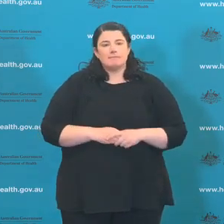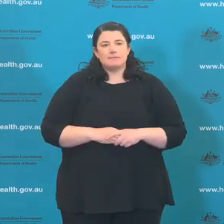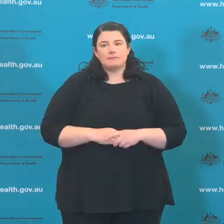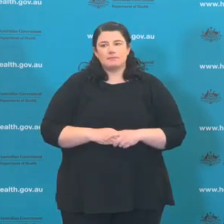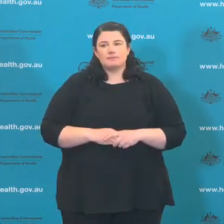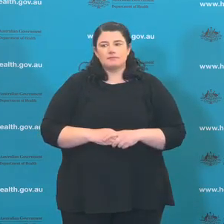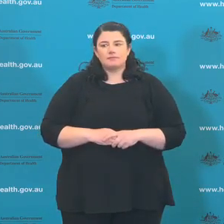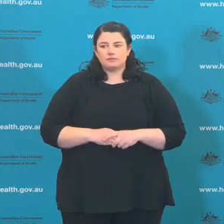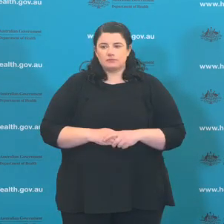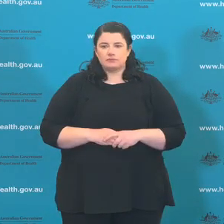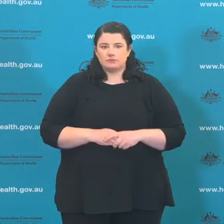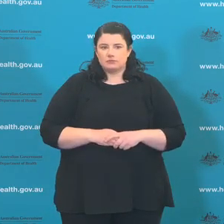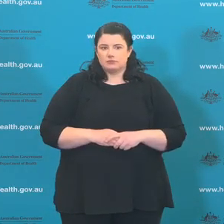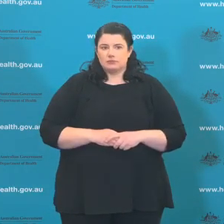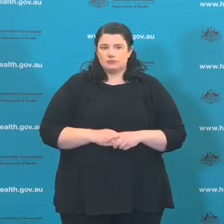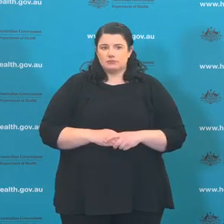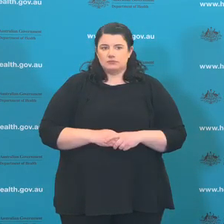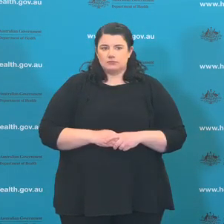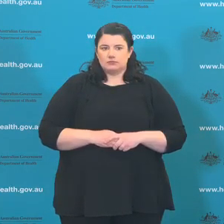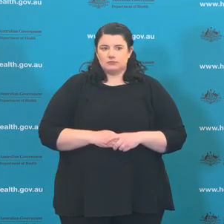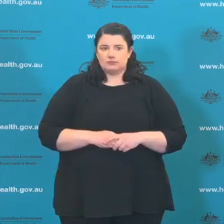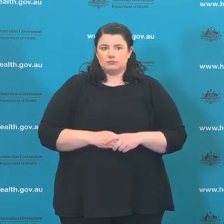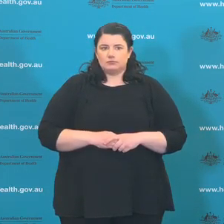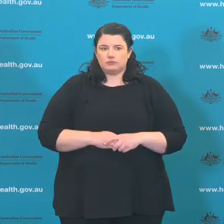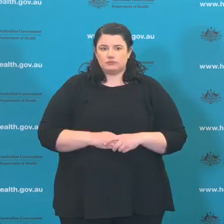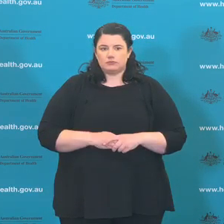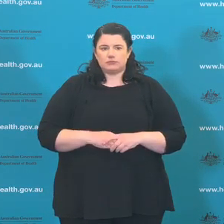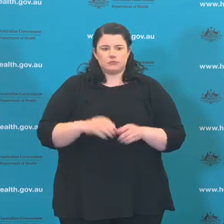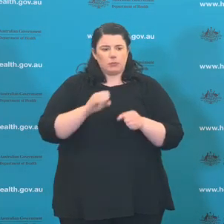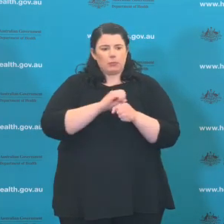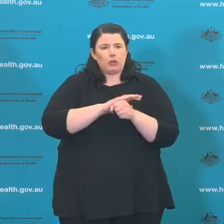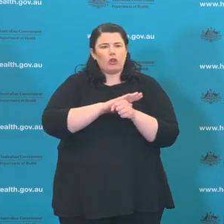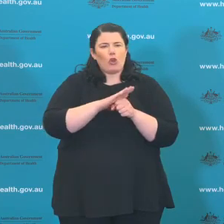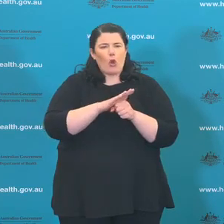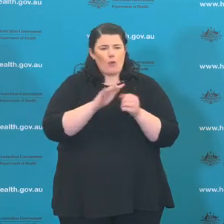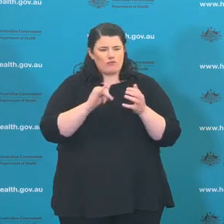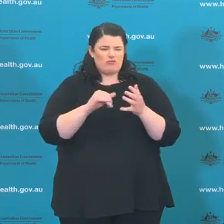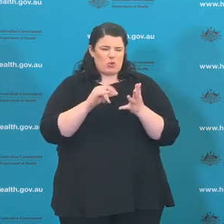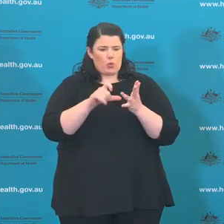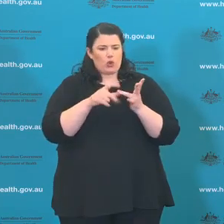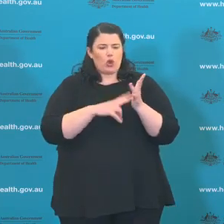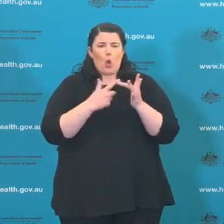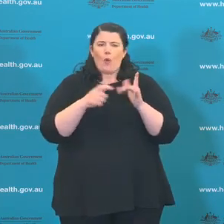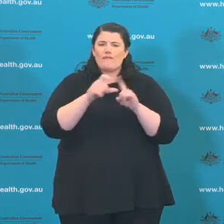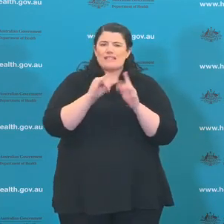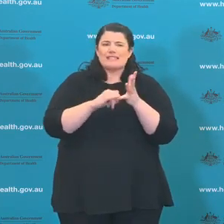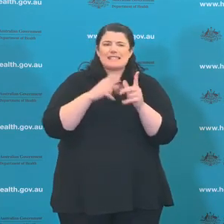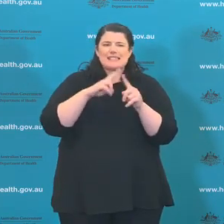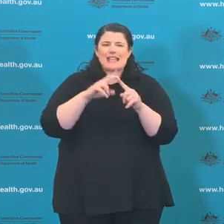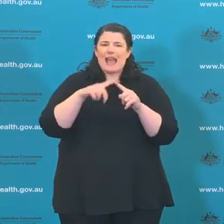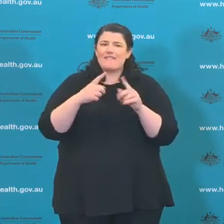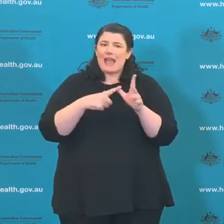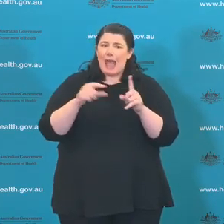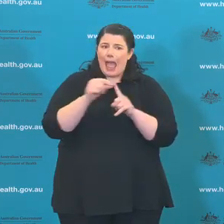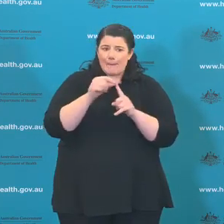public health program here which was the COVID Safe app, reports saying that at first that app was